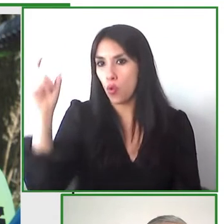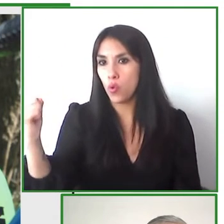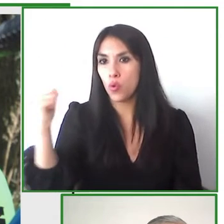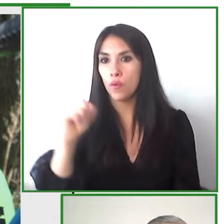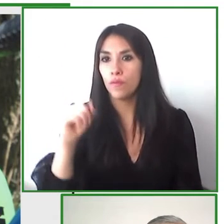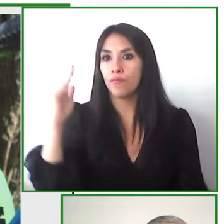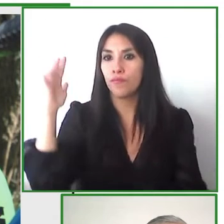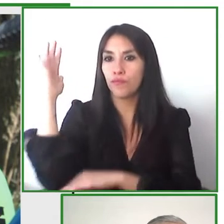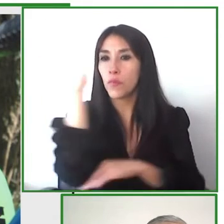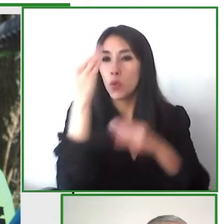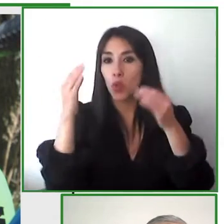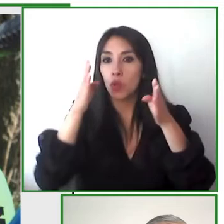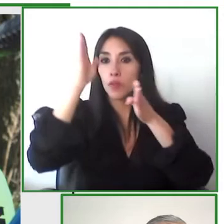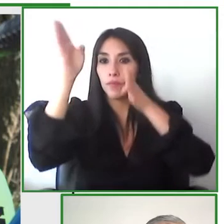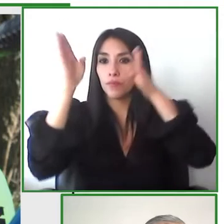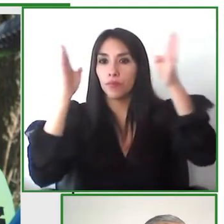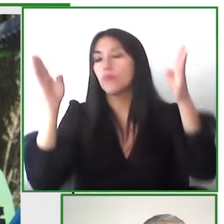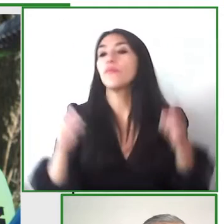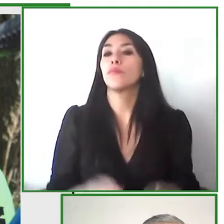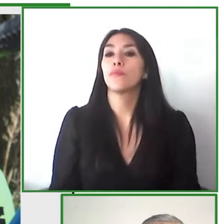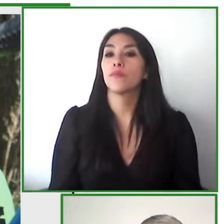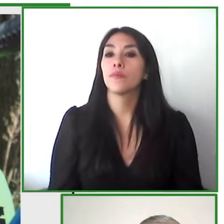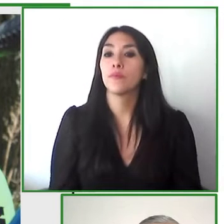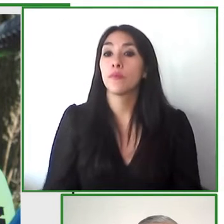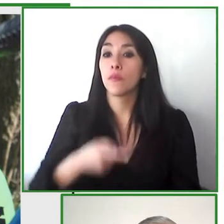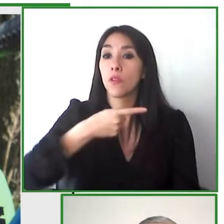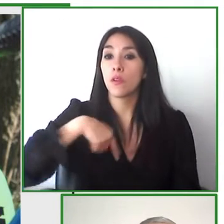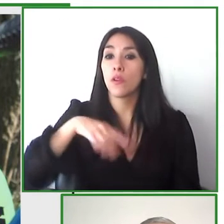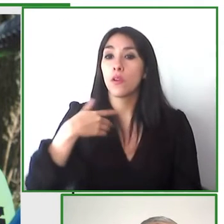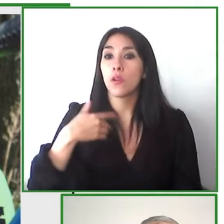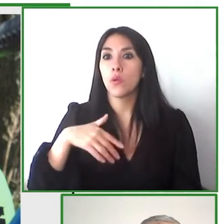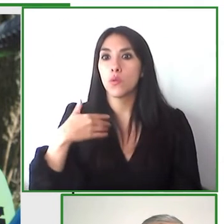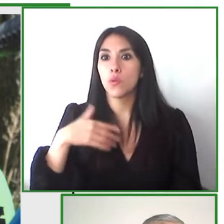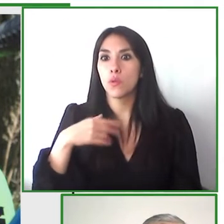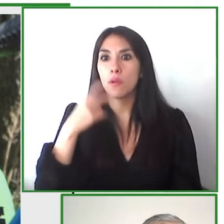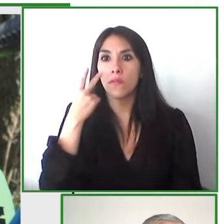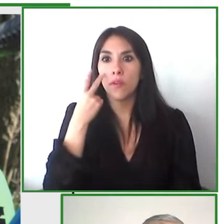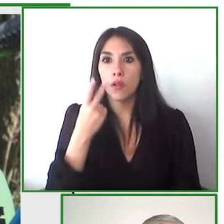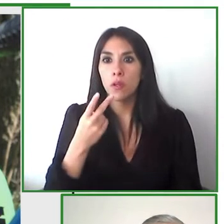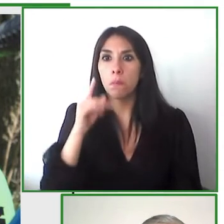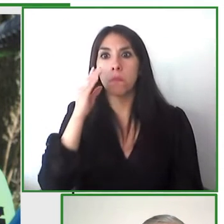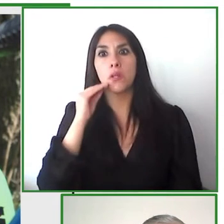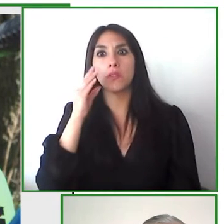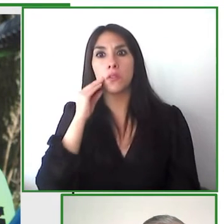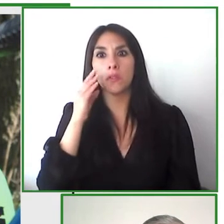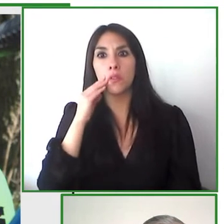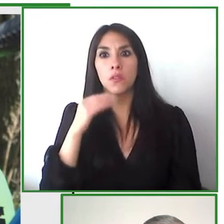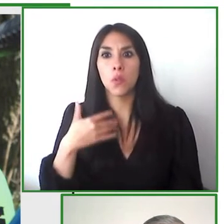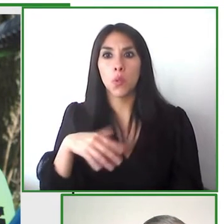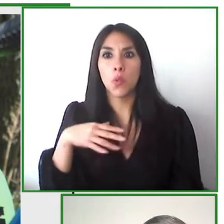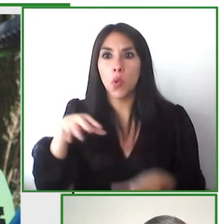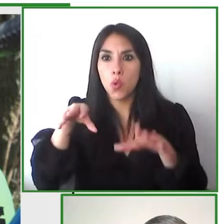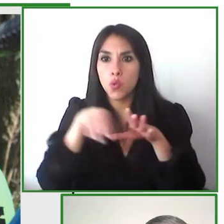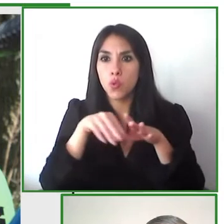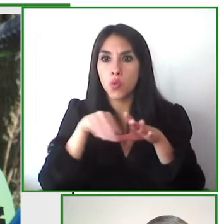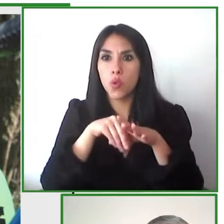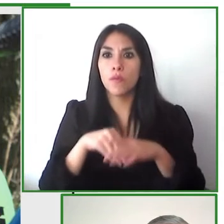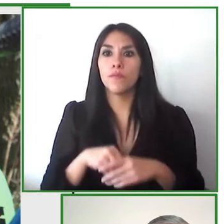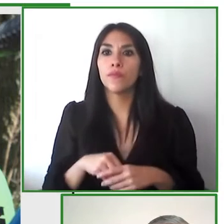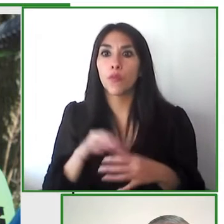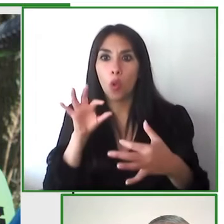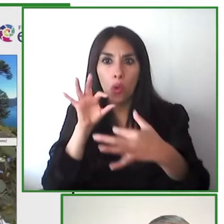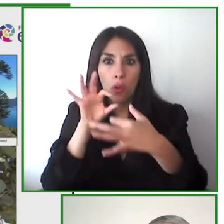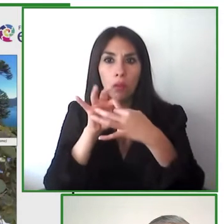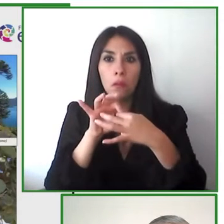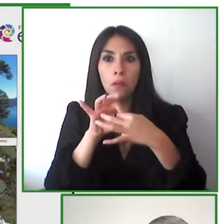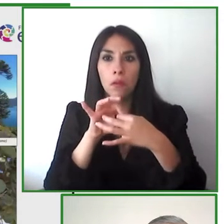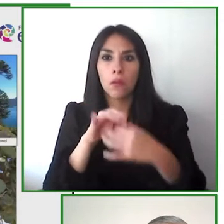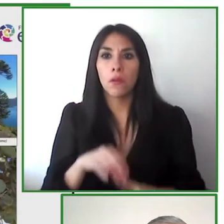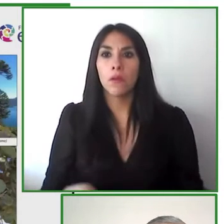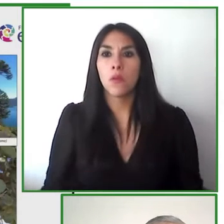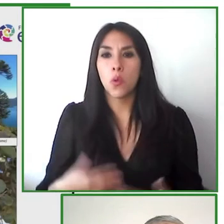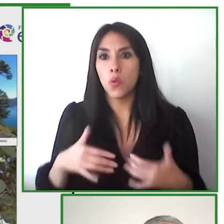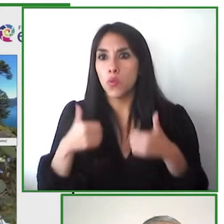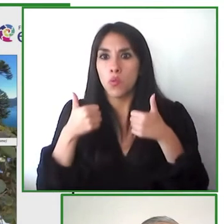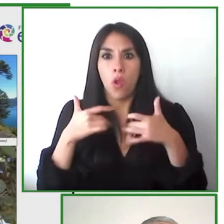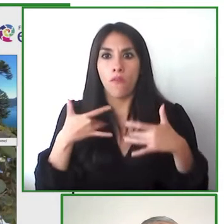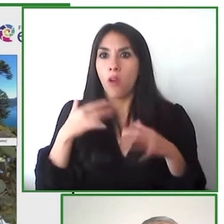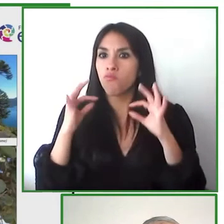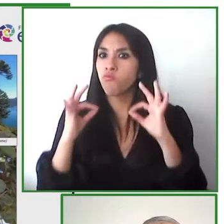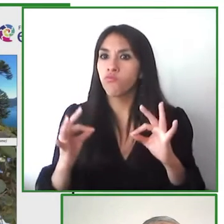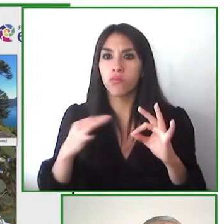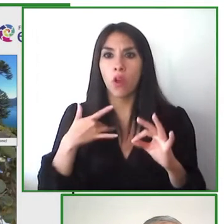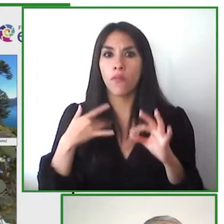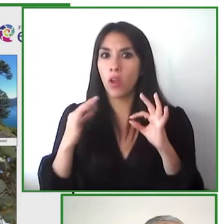it’s an experience that really builds inclusion links and wellbeing among all of our users